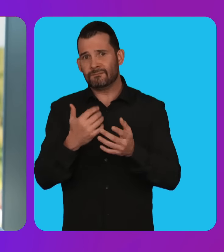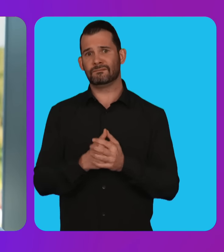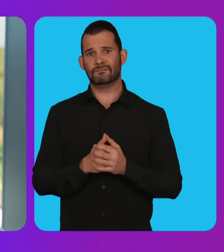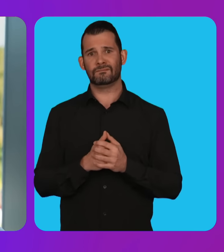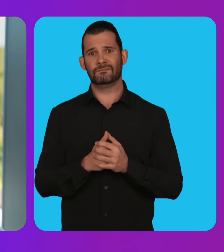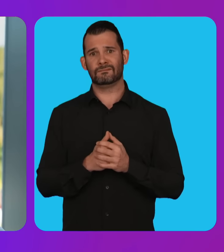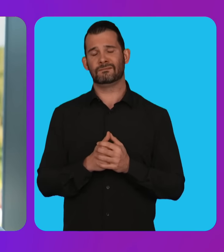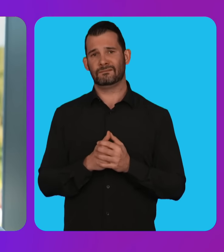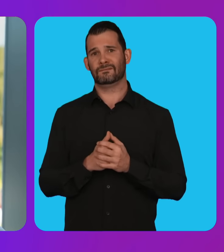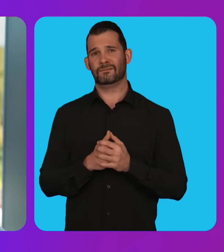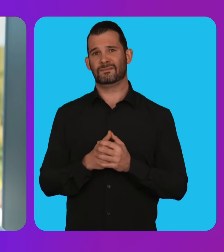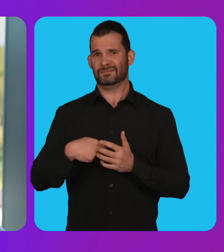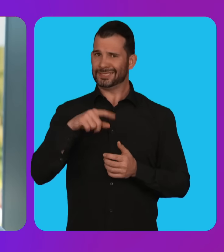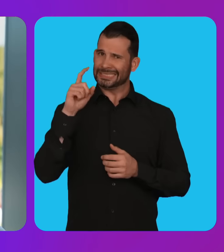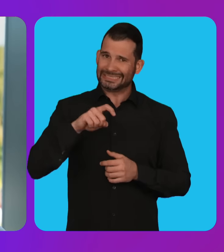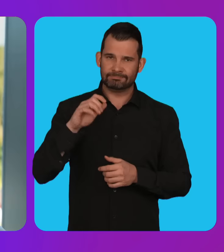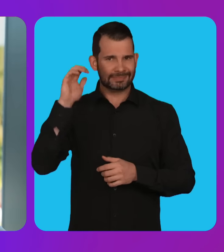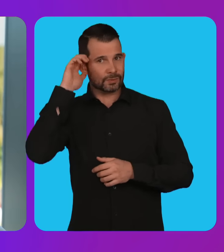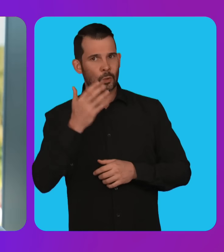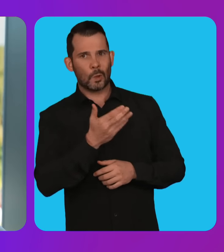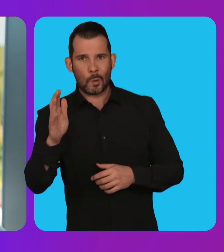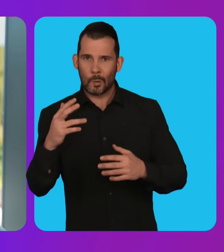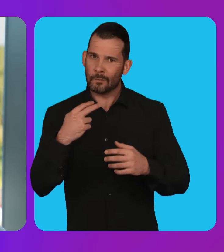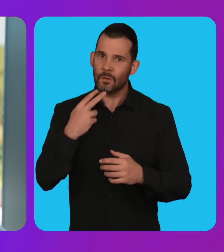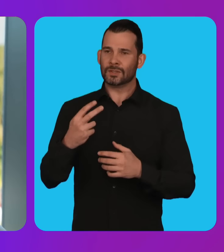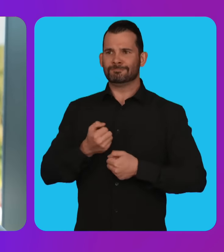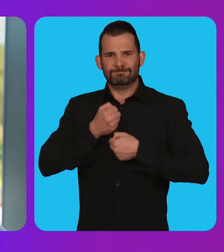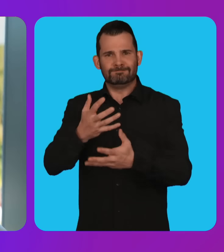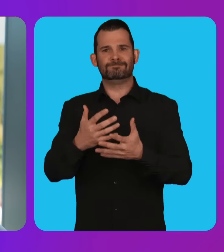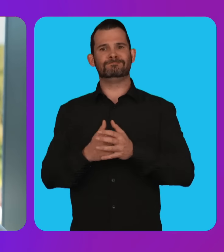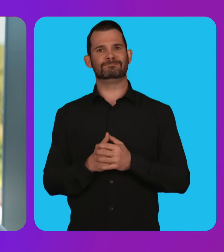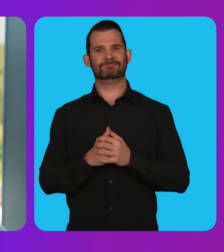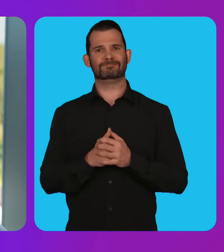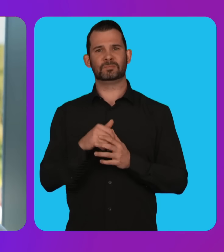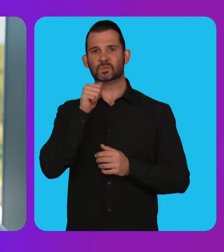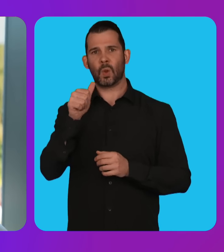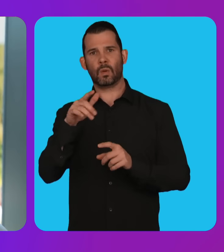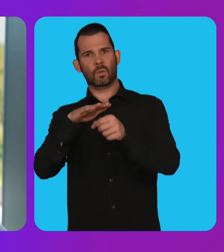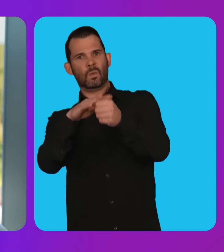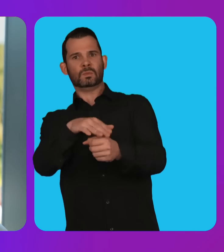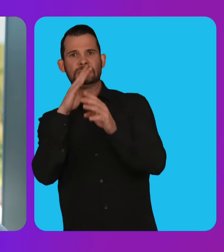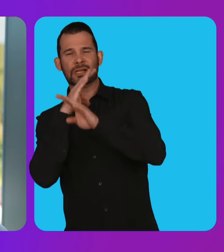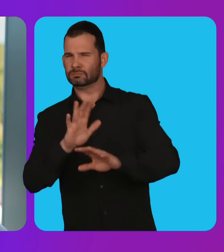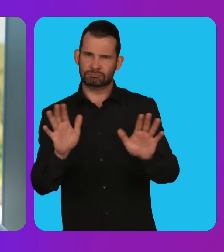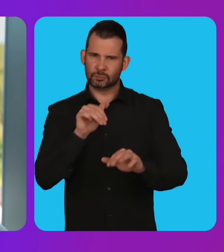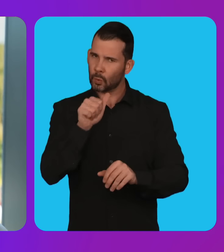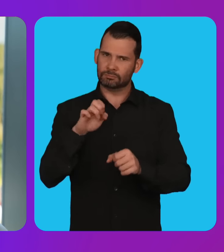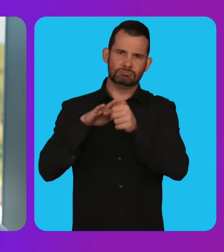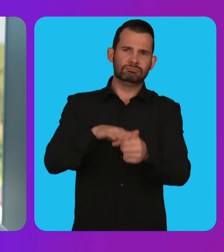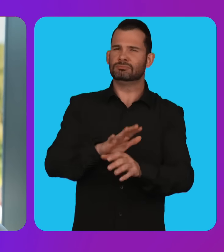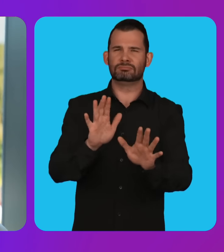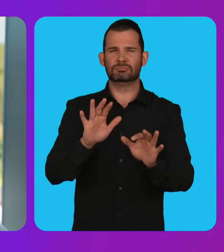We need to hear your voice. So don't be silenced. Don't be silenced. And so it's courage.